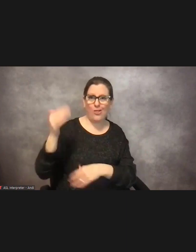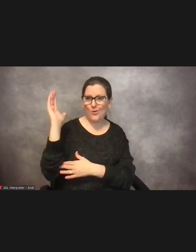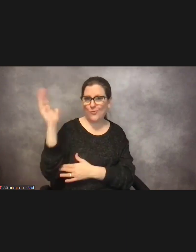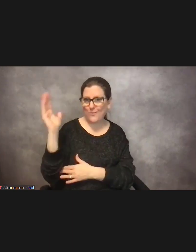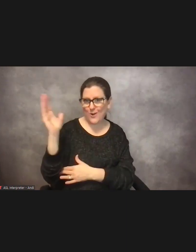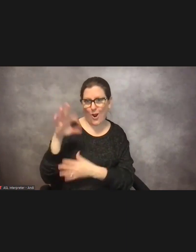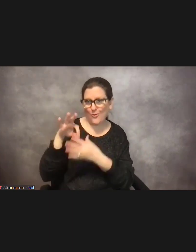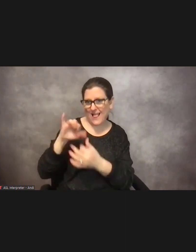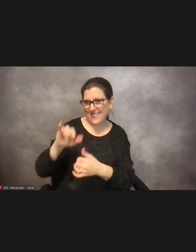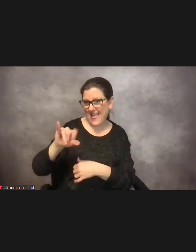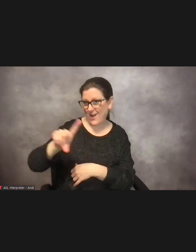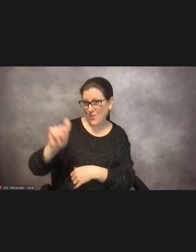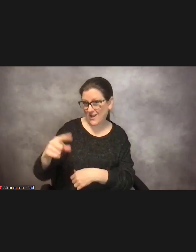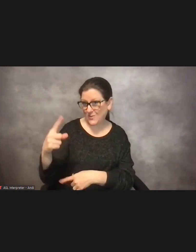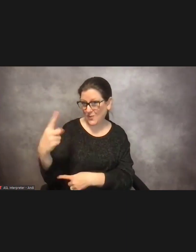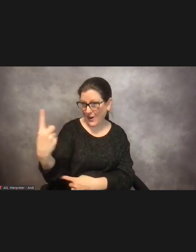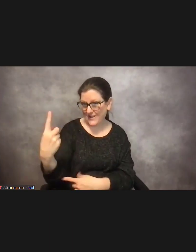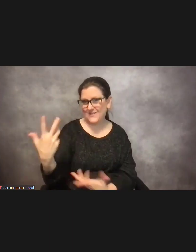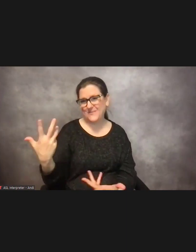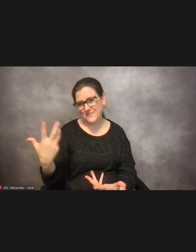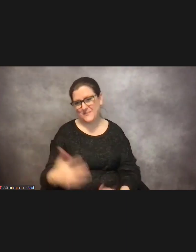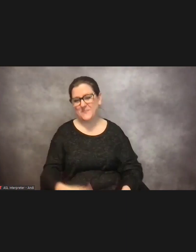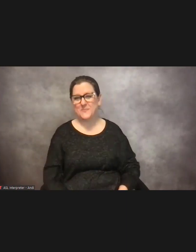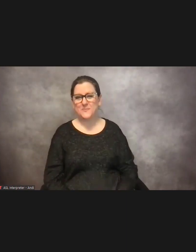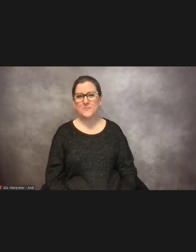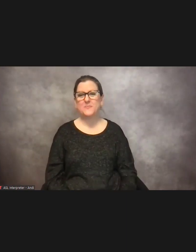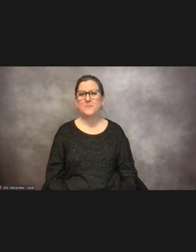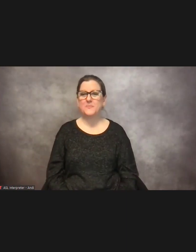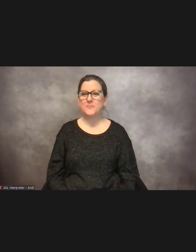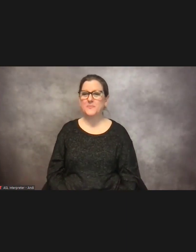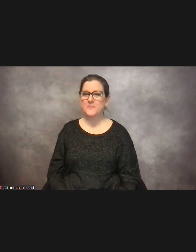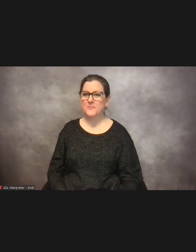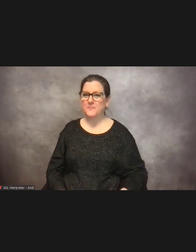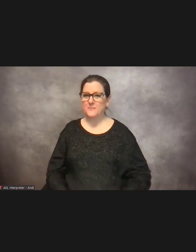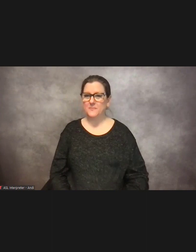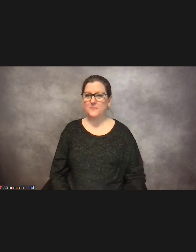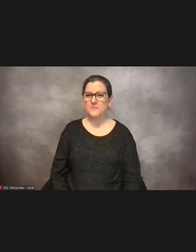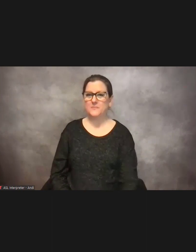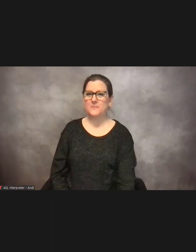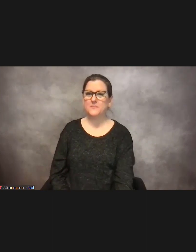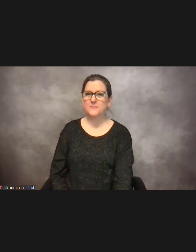getting help with a caregiver that they know and are comfortable with, we can, um, come back again, and we can desensitize over a couple days.